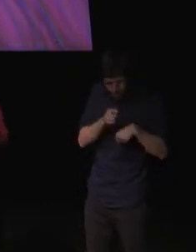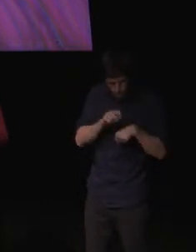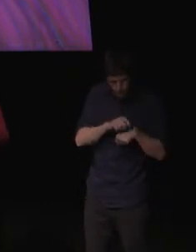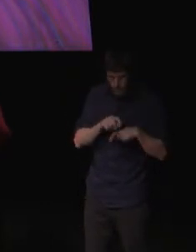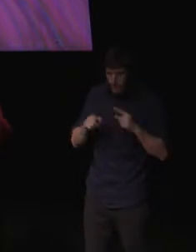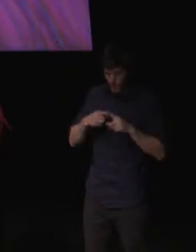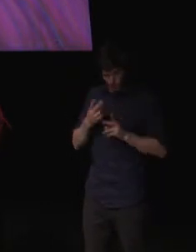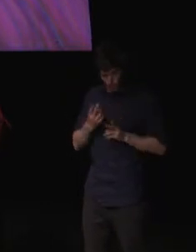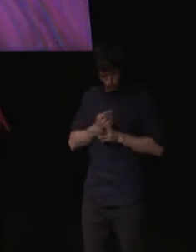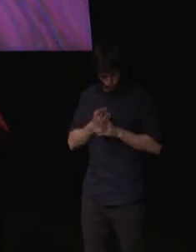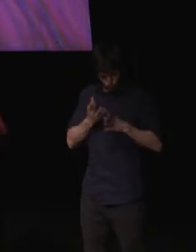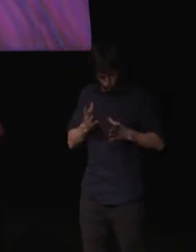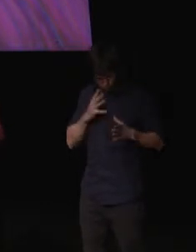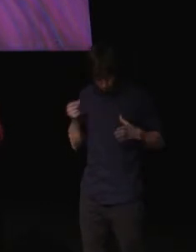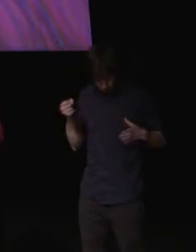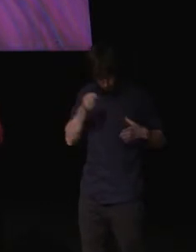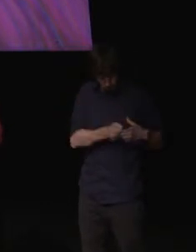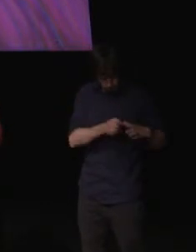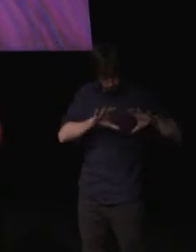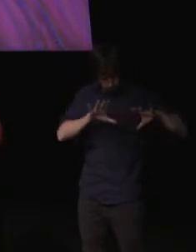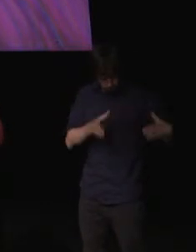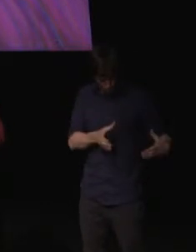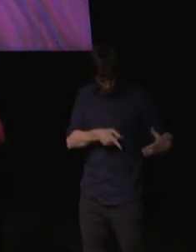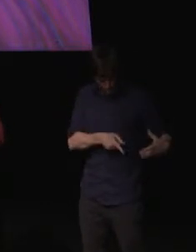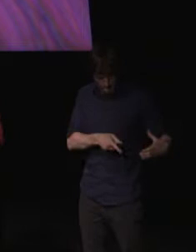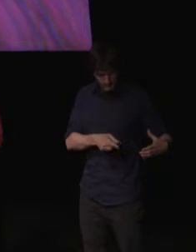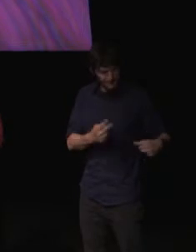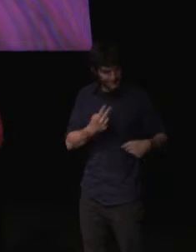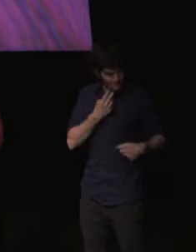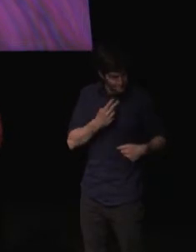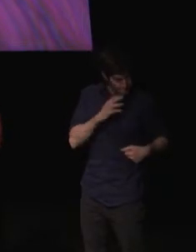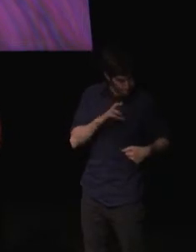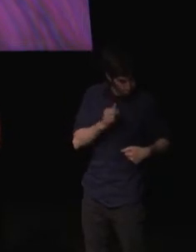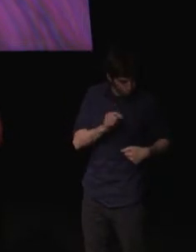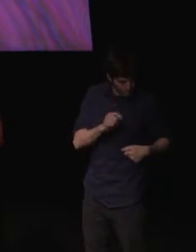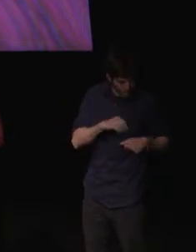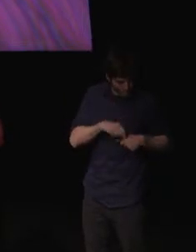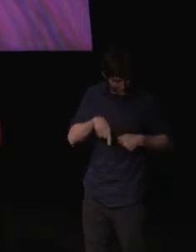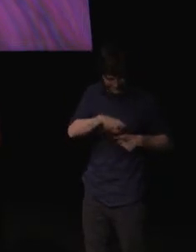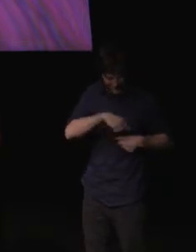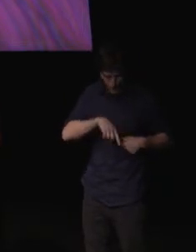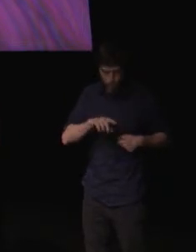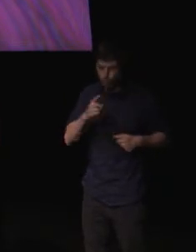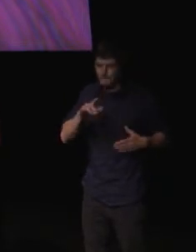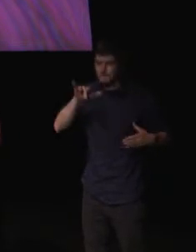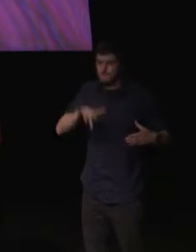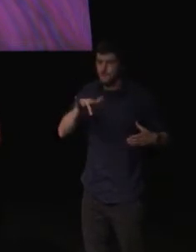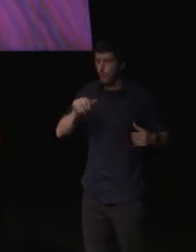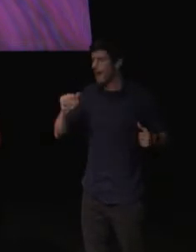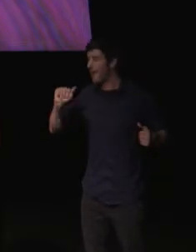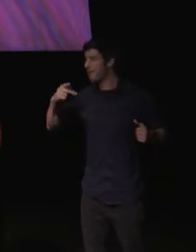voice chat with these capabilities is really kind of a button, or it's an API call, that can be turned into a button.